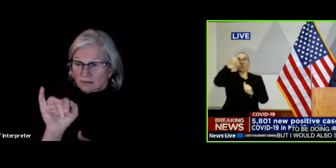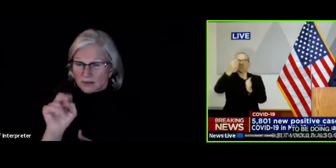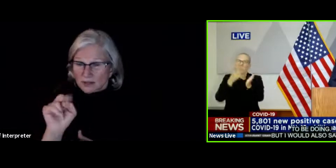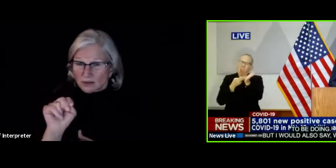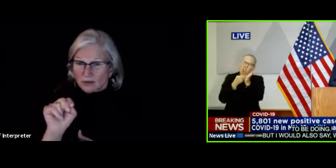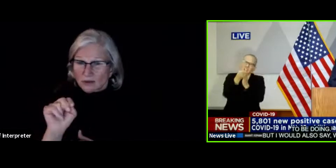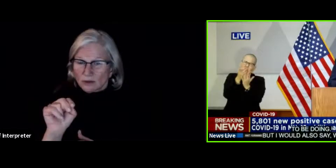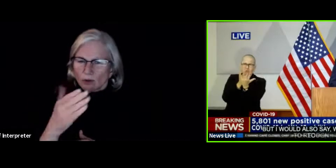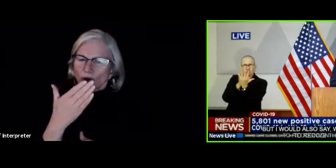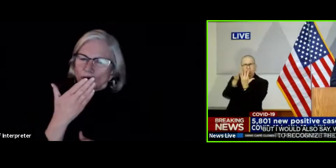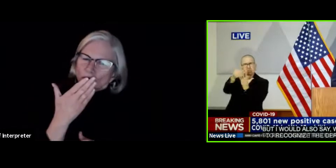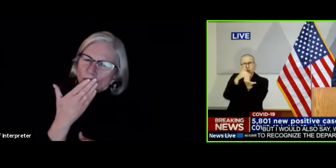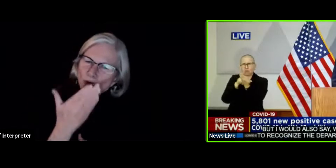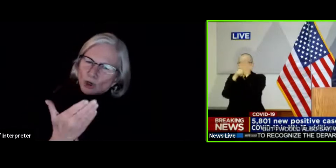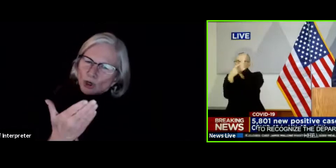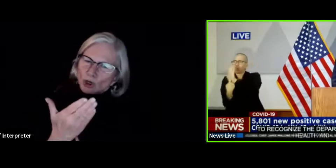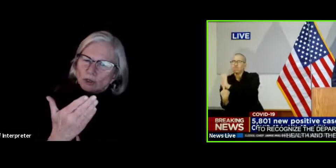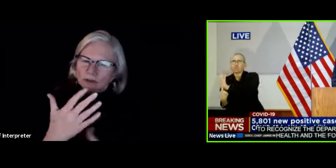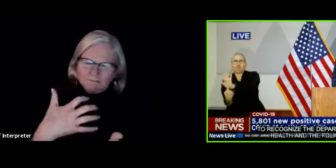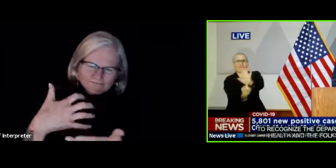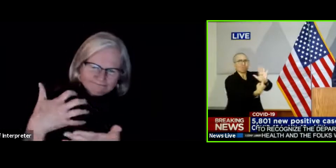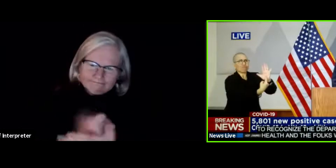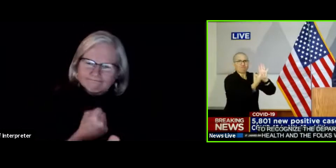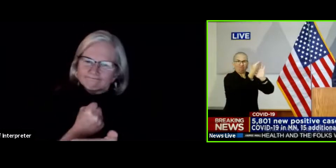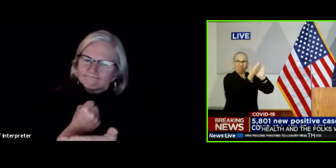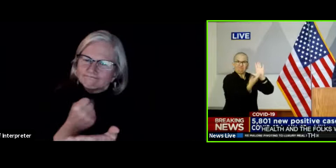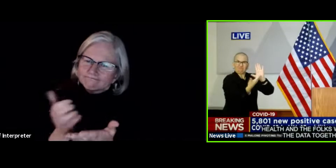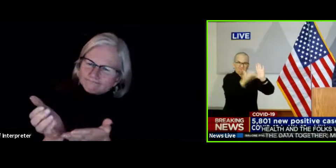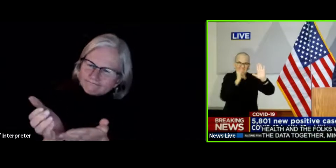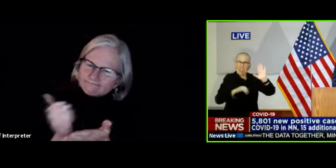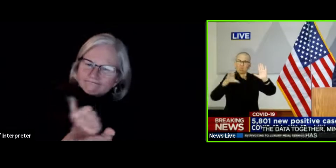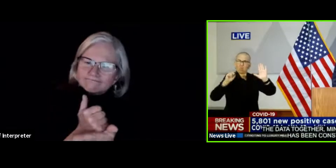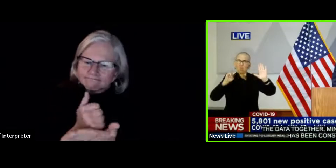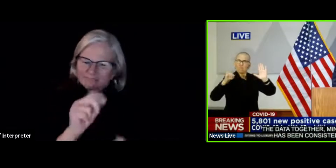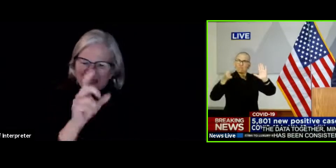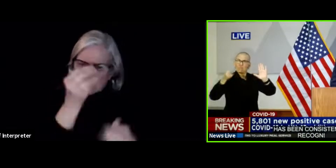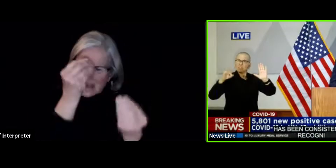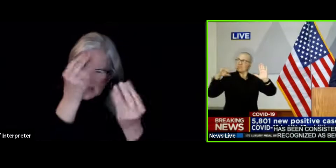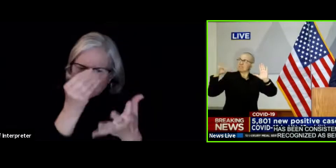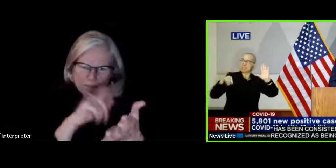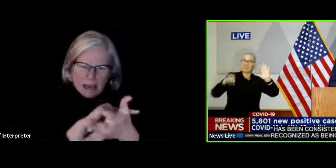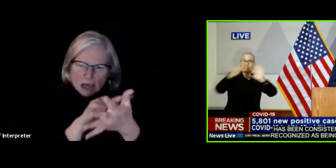WITH COVID-19 FROM THIRD-PARTY VALIDATORS, AND I'VE OFTEN SAID IT WHETHER I STANDS HERE